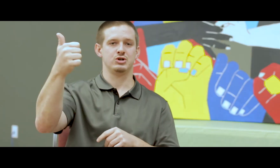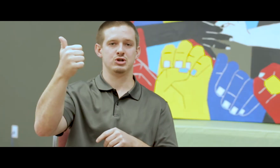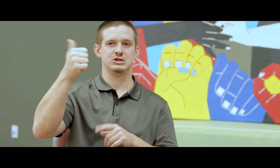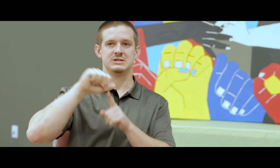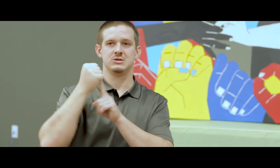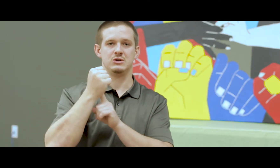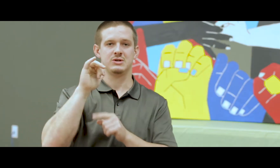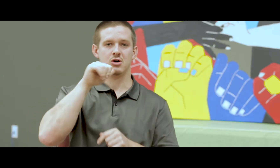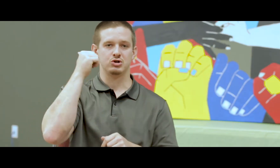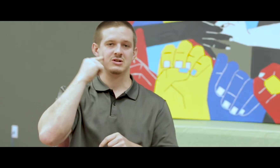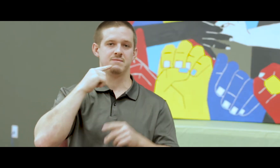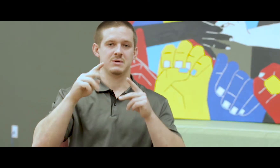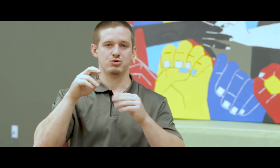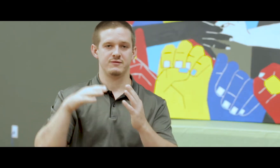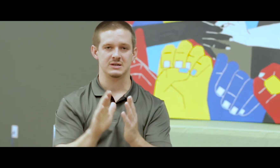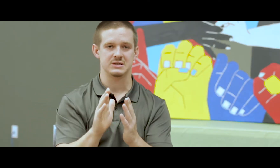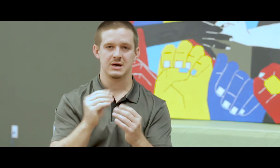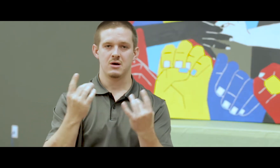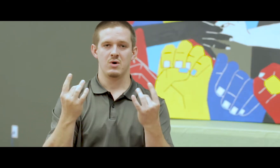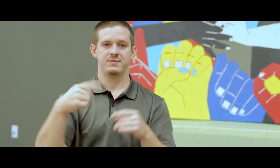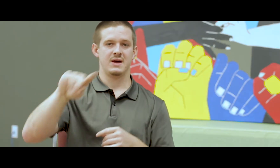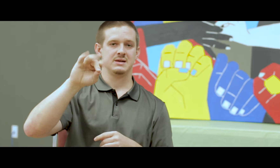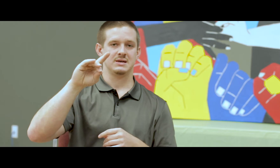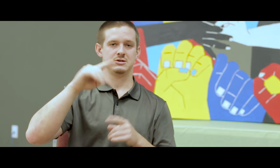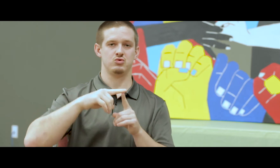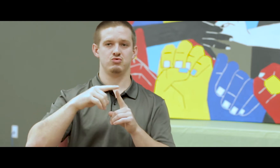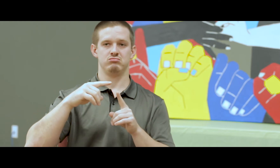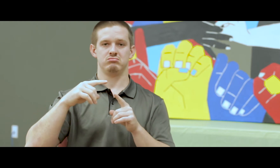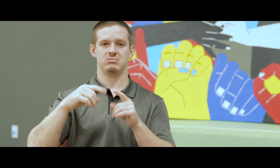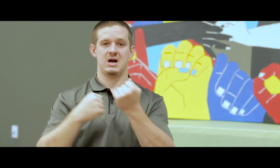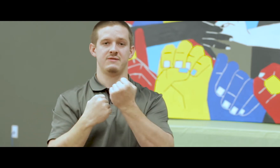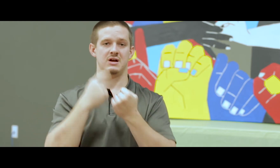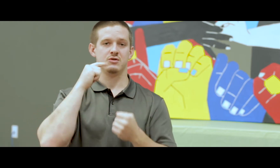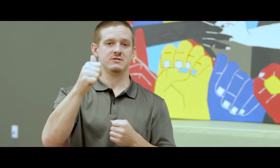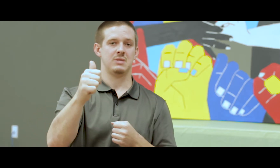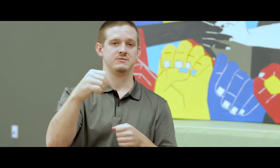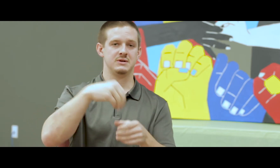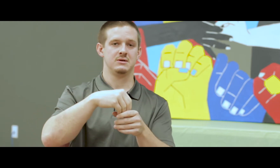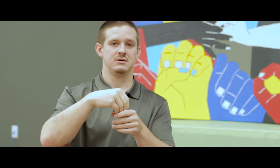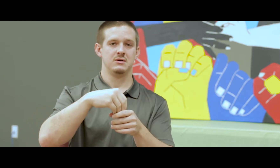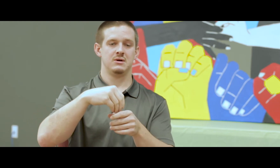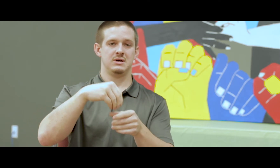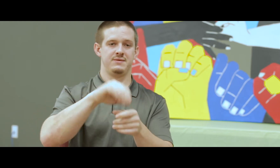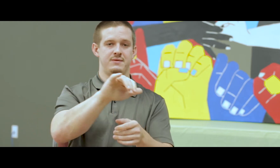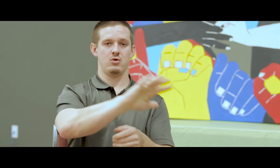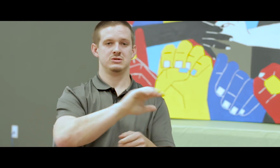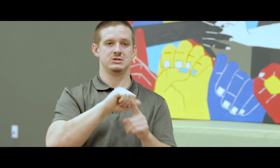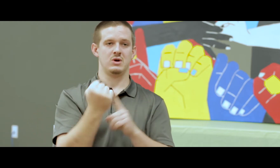I learned about situations that other deaf people were facing, and what they did to advocate for themselves in those situations.